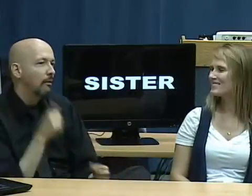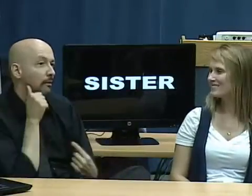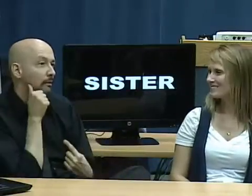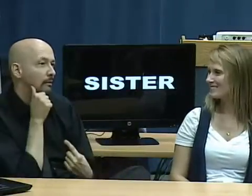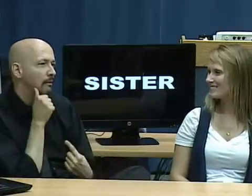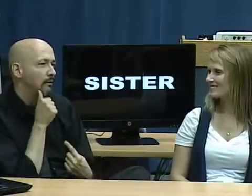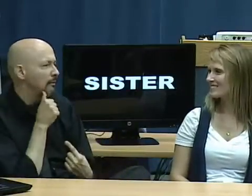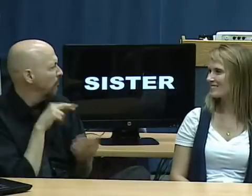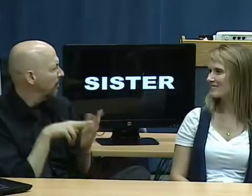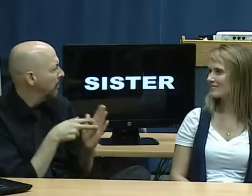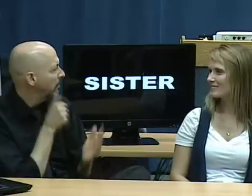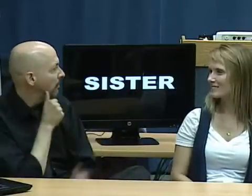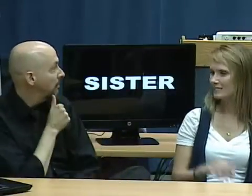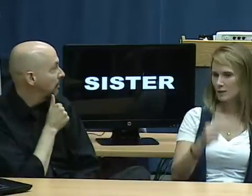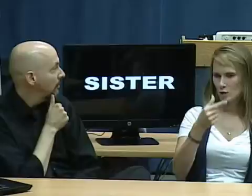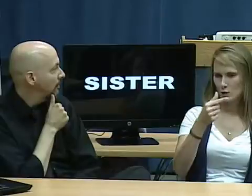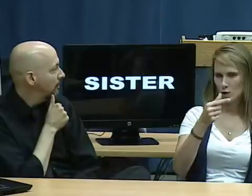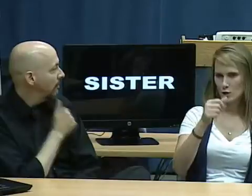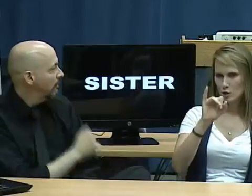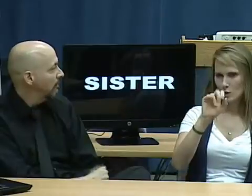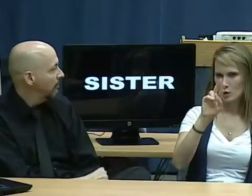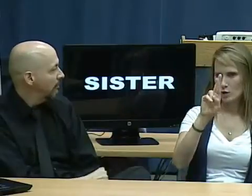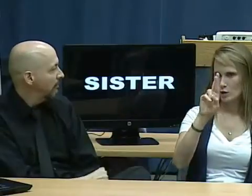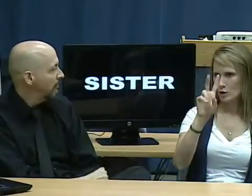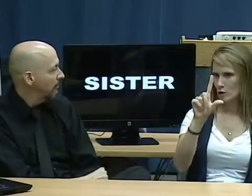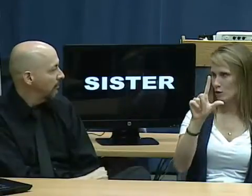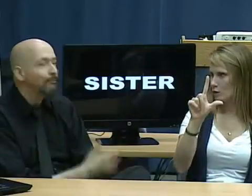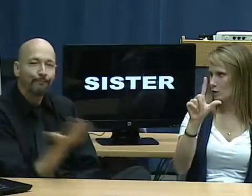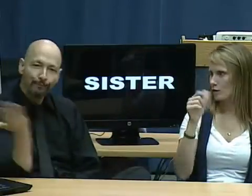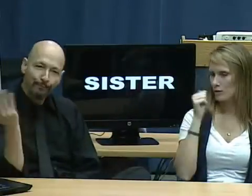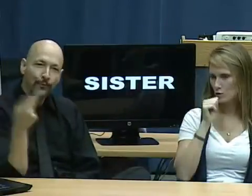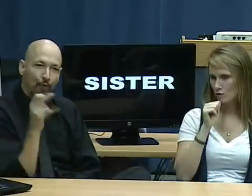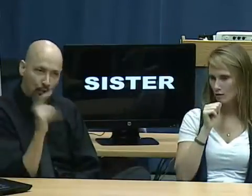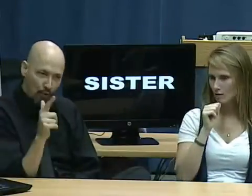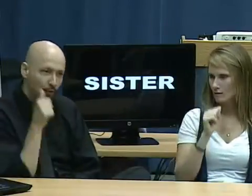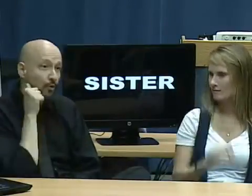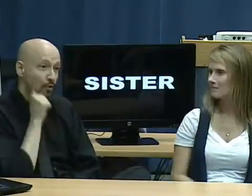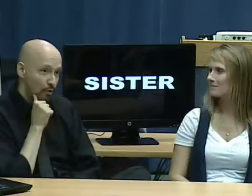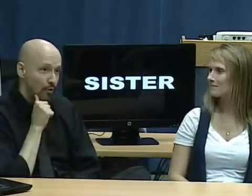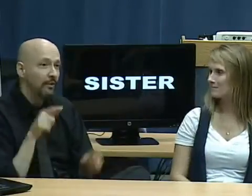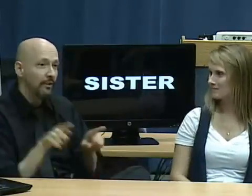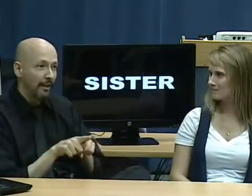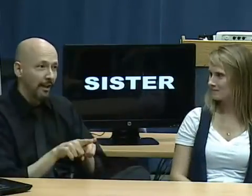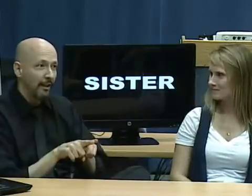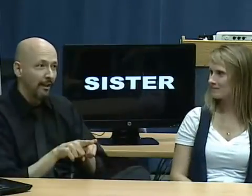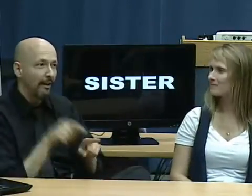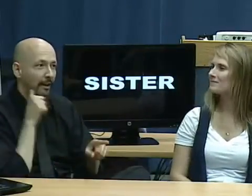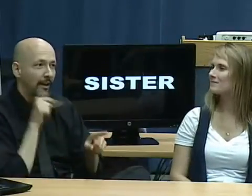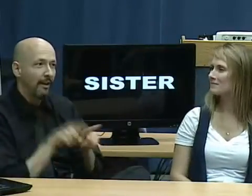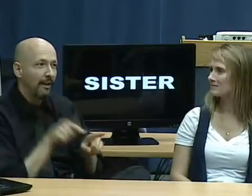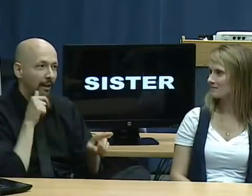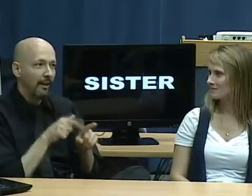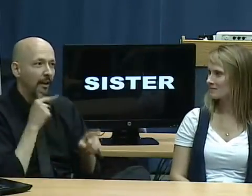"Girl" ... What does this mean? G-I-R-L Yup. GIRL. "Girl" and "same" Girl+Same, Sister, Sister